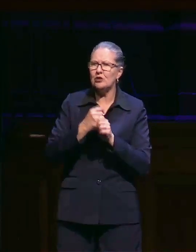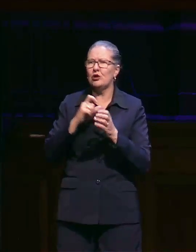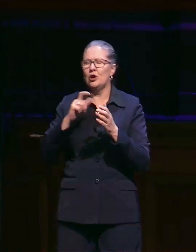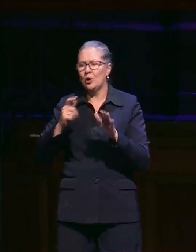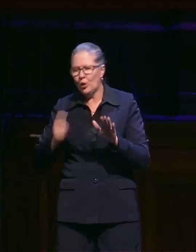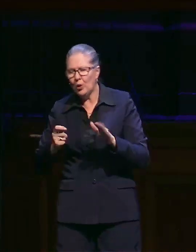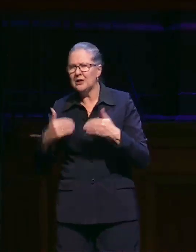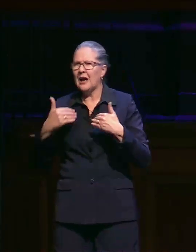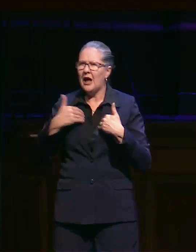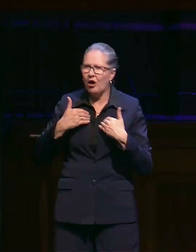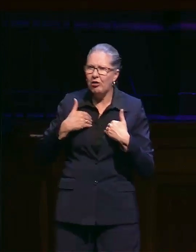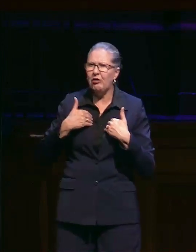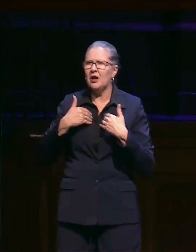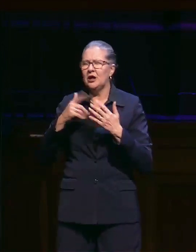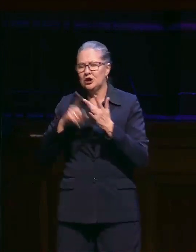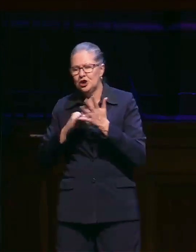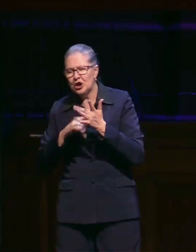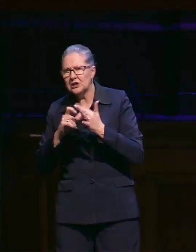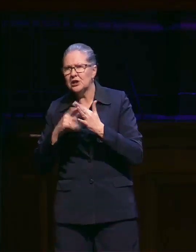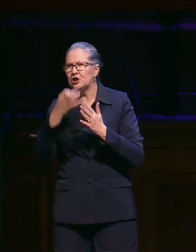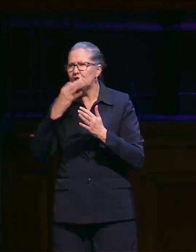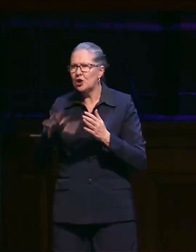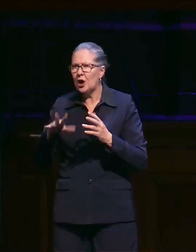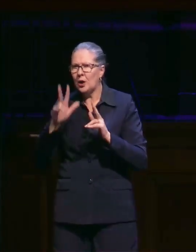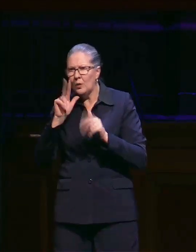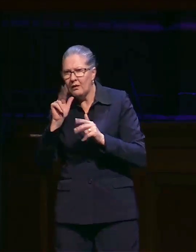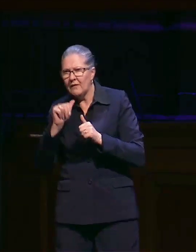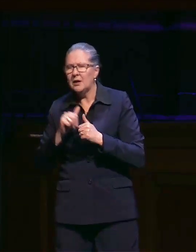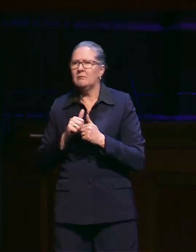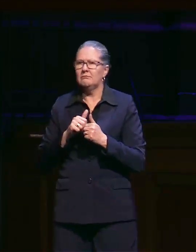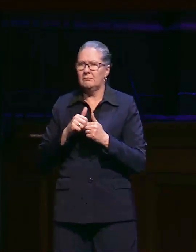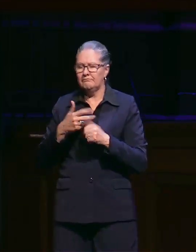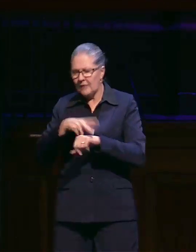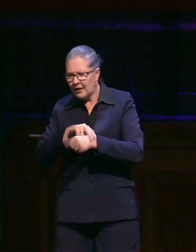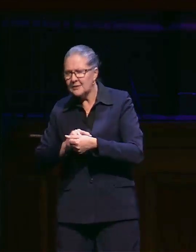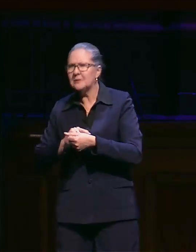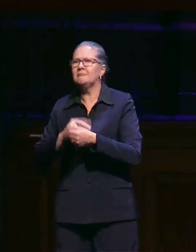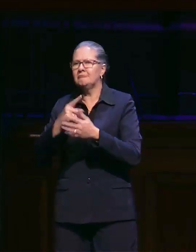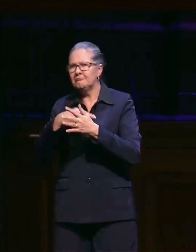justice child welfare police and Social Development but we know that we need